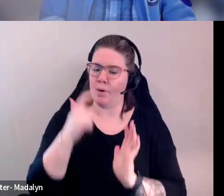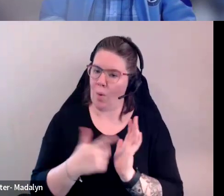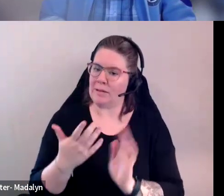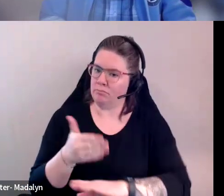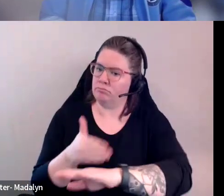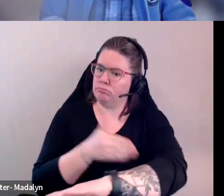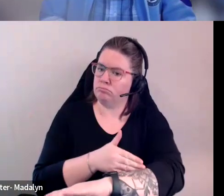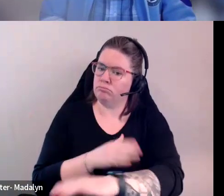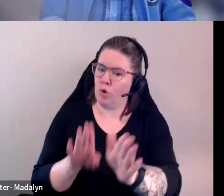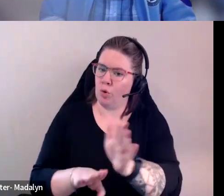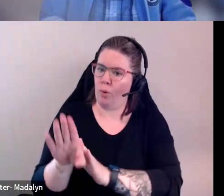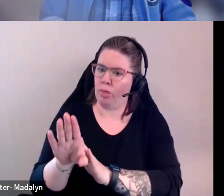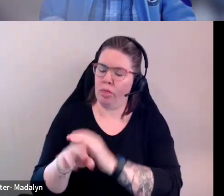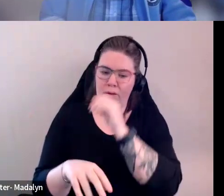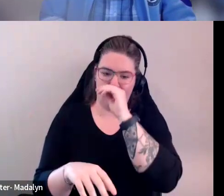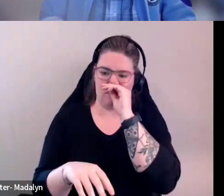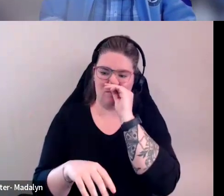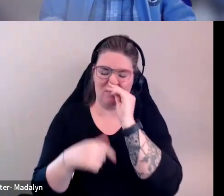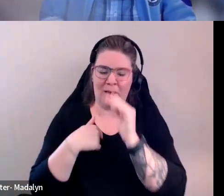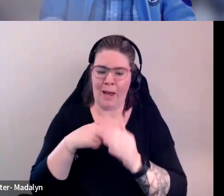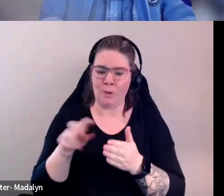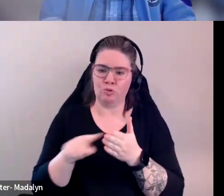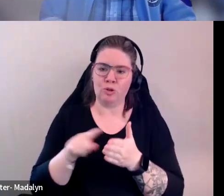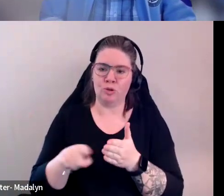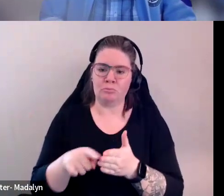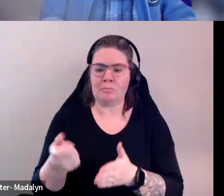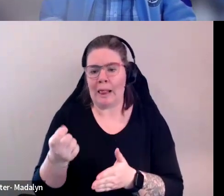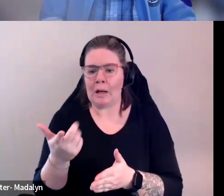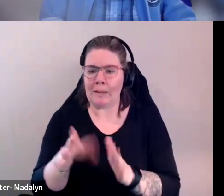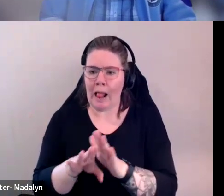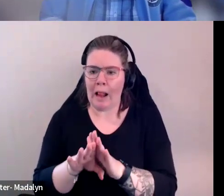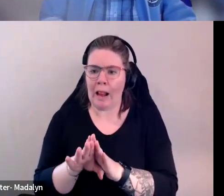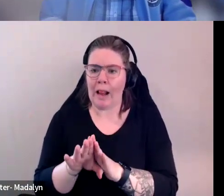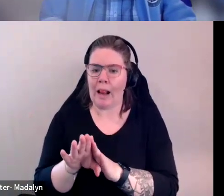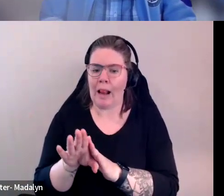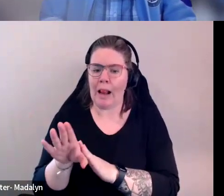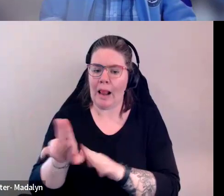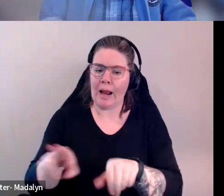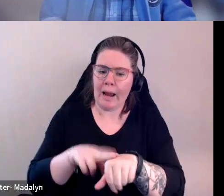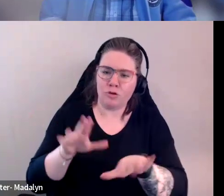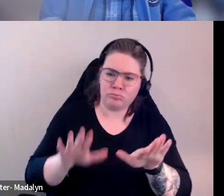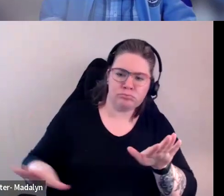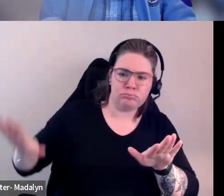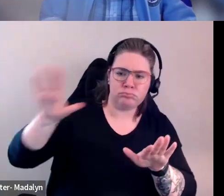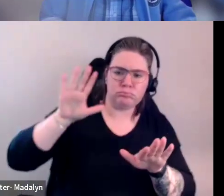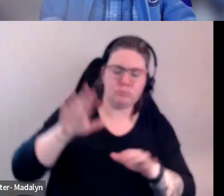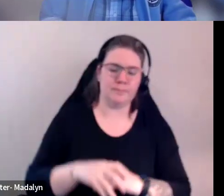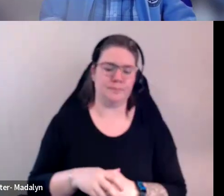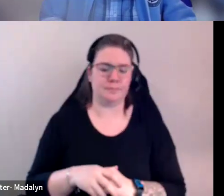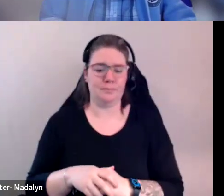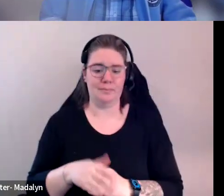Don Posh: I was doing a little bit of research. And there's some growth in that area nationwide. So maybe the time is now